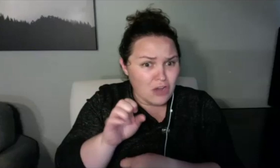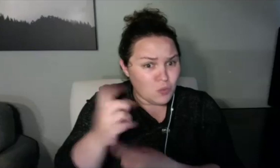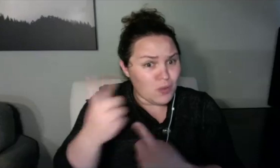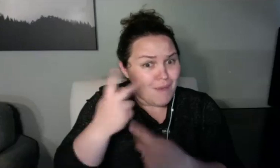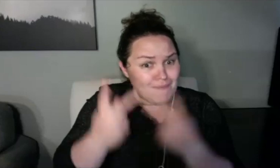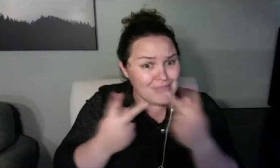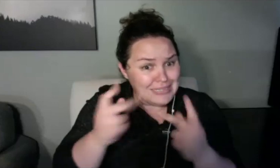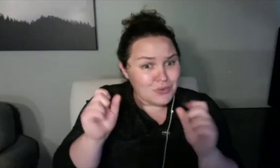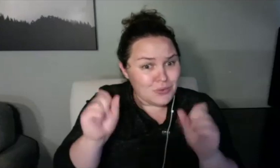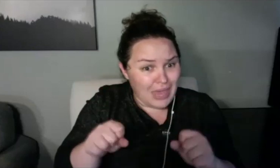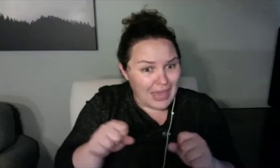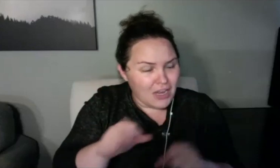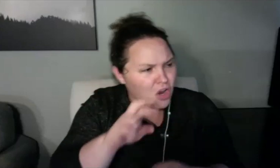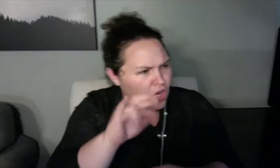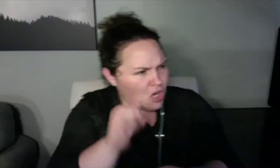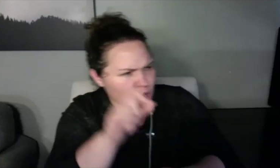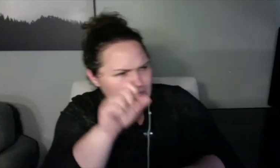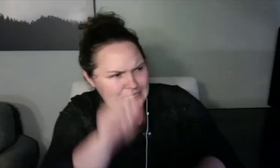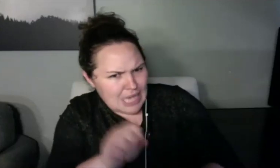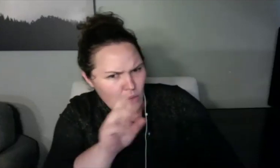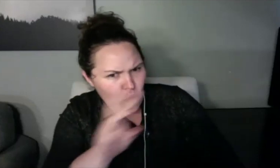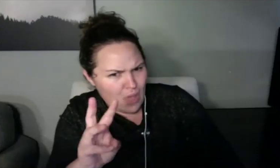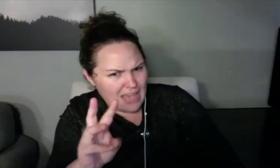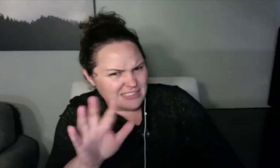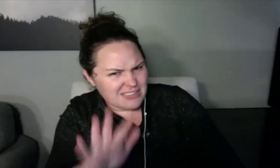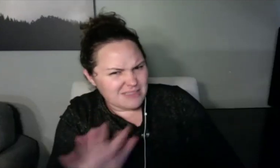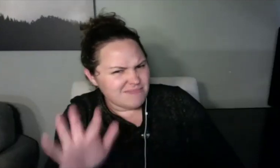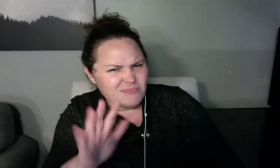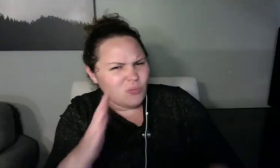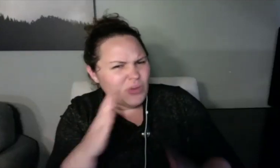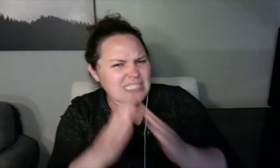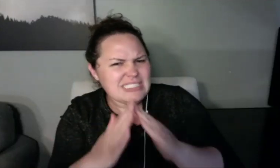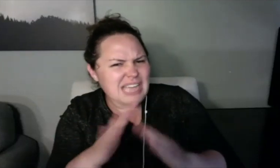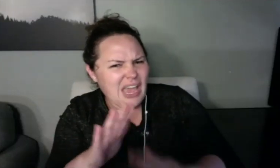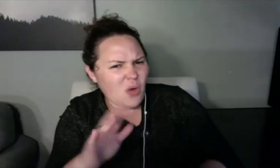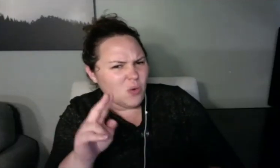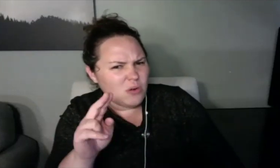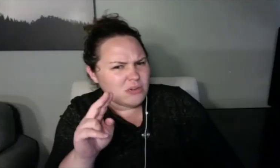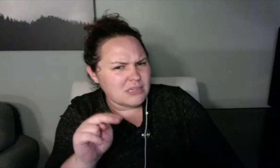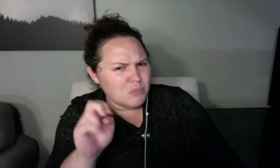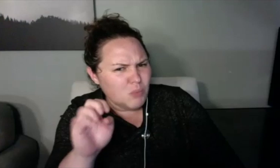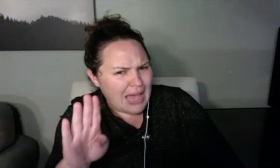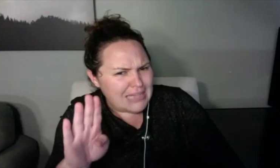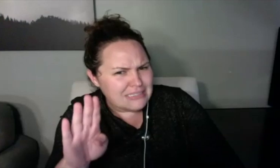So you're in southwest Iowa like by where Nebraska and South Dakota meet?